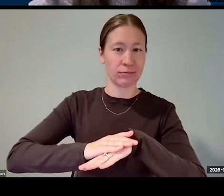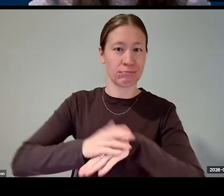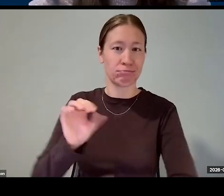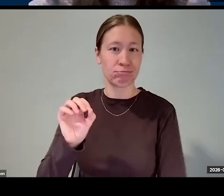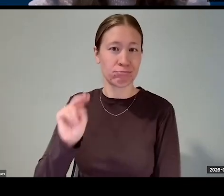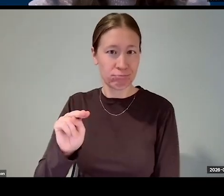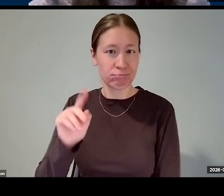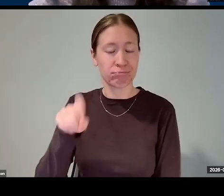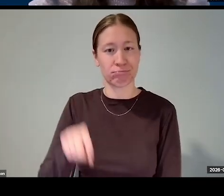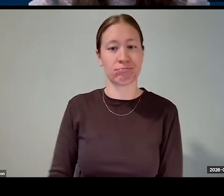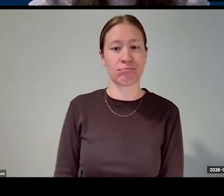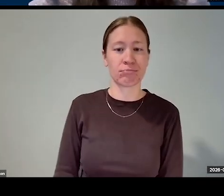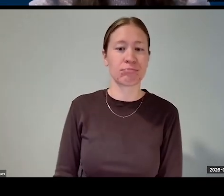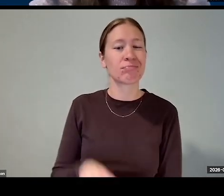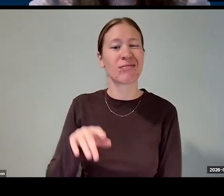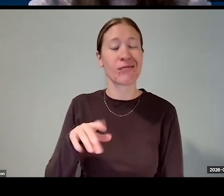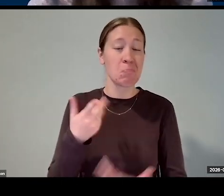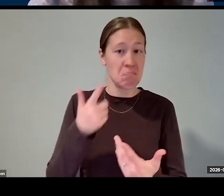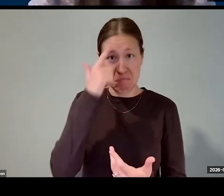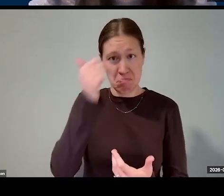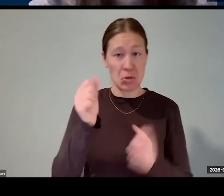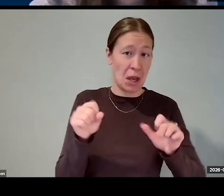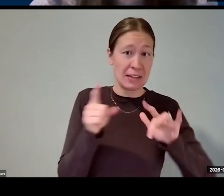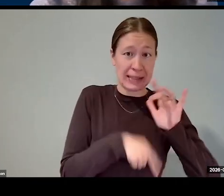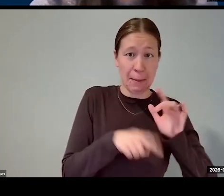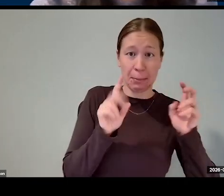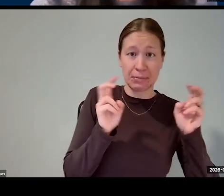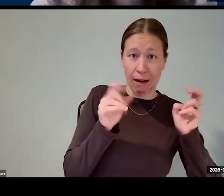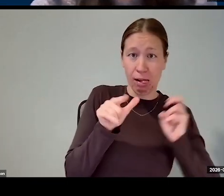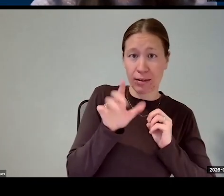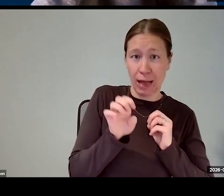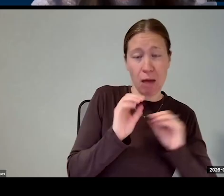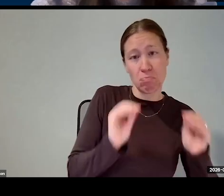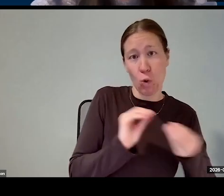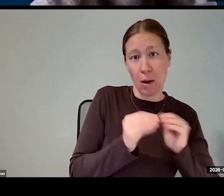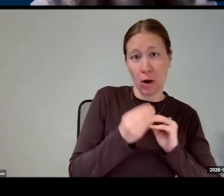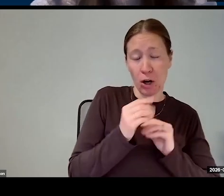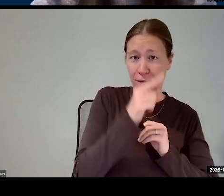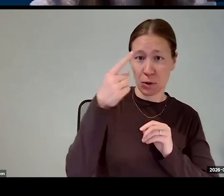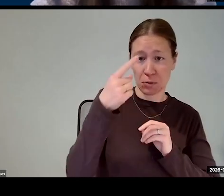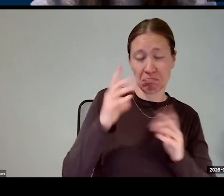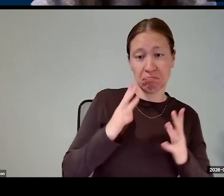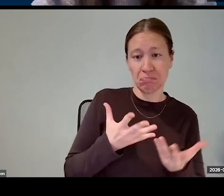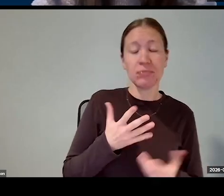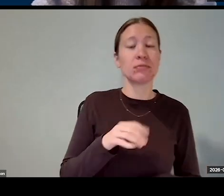I can skip the title slide if I want to. And then if I click apply to selected, it will only do it